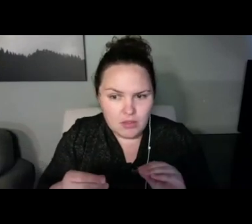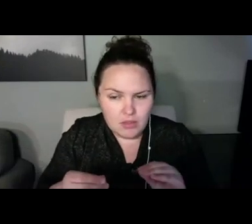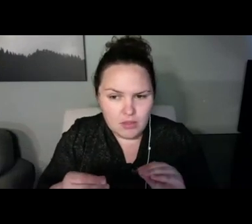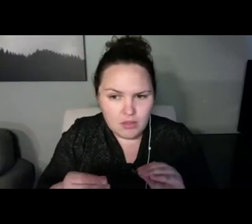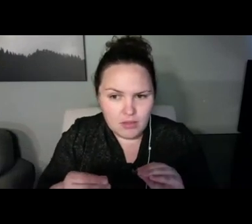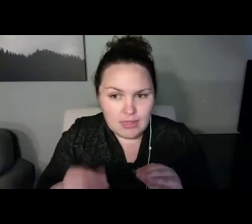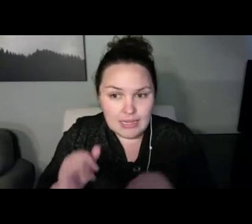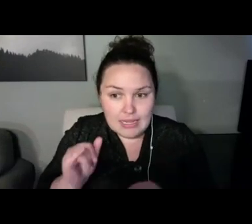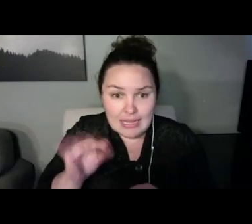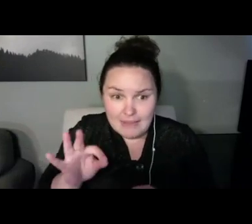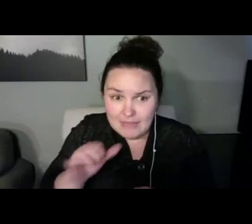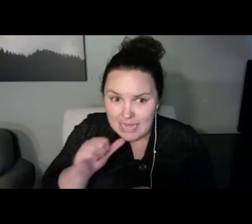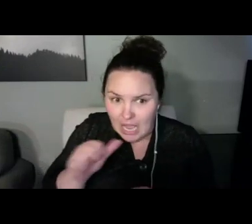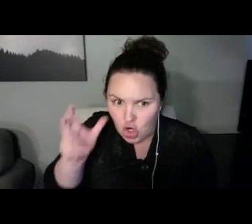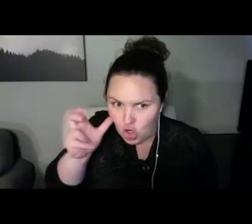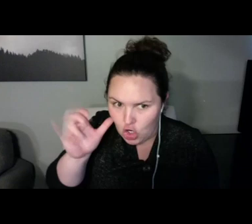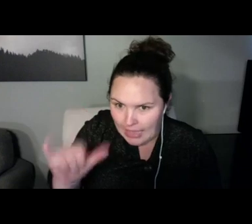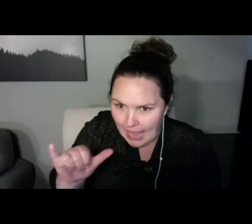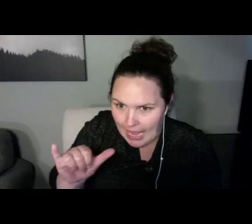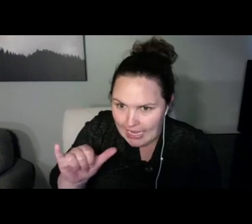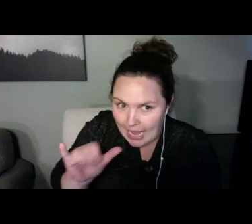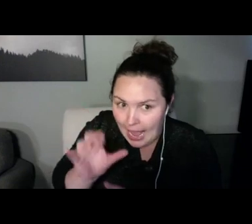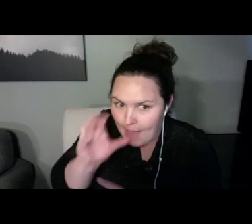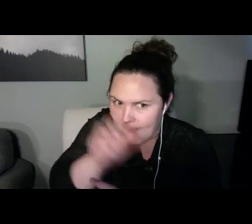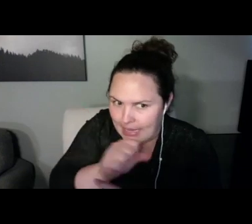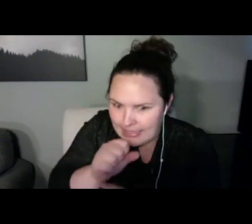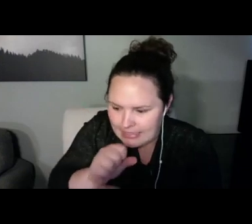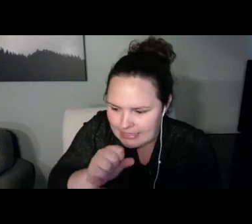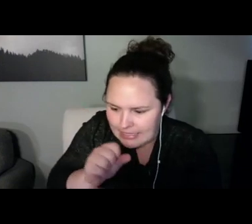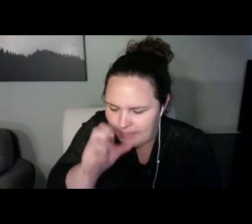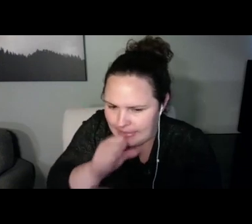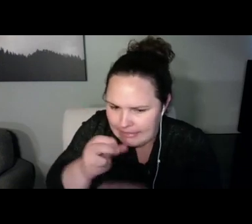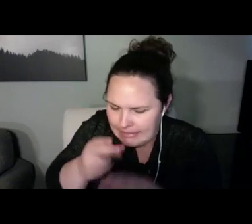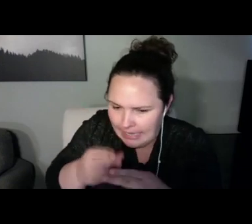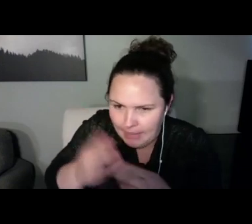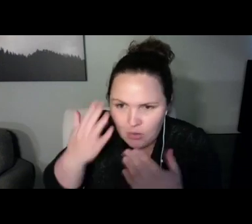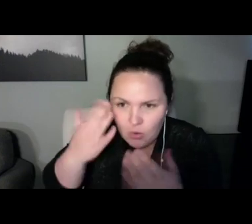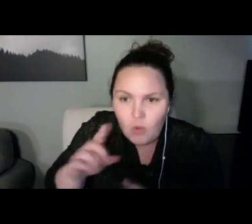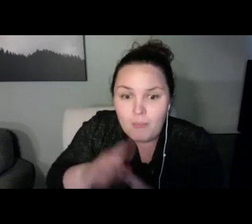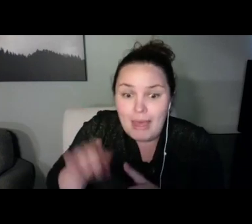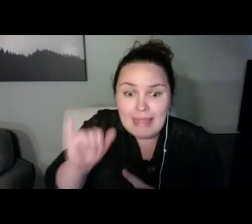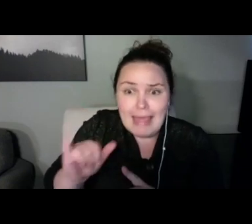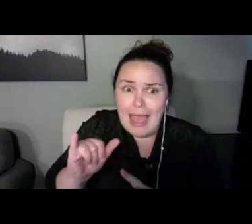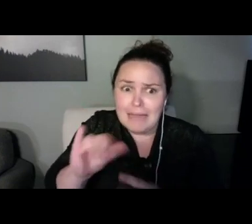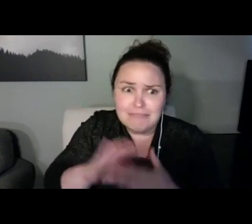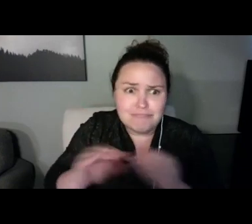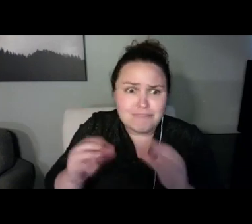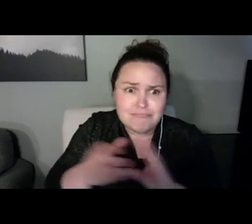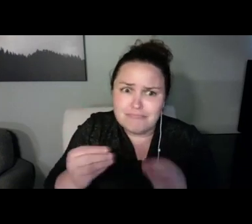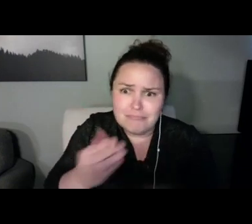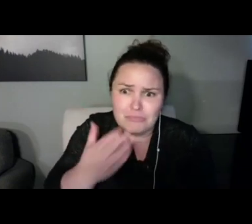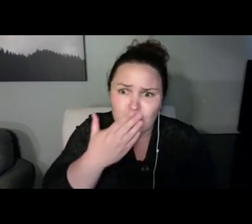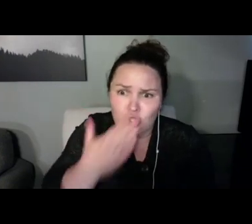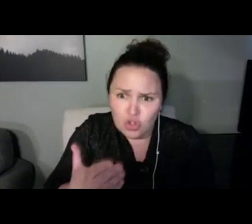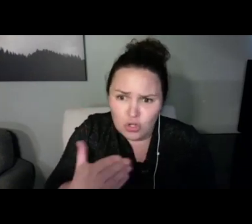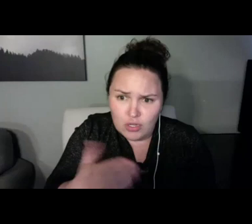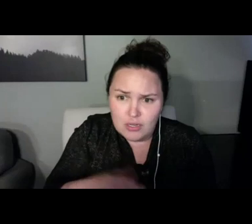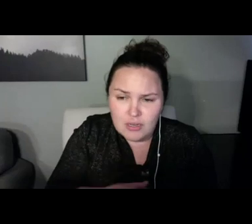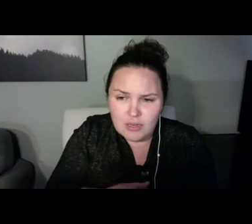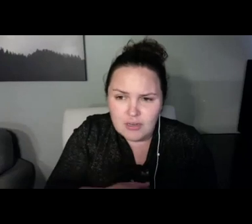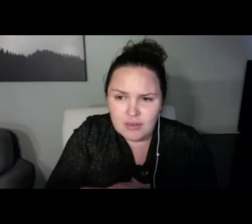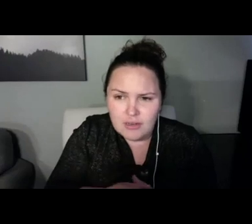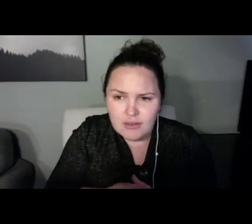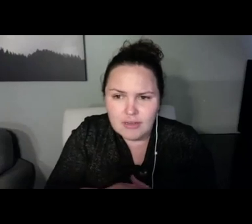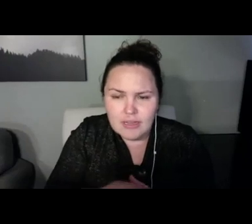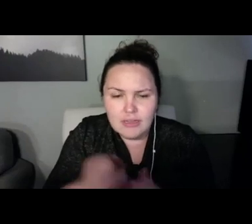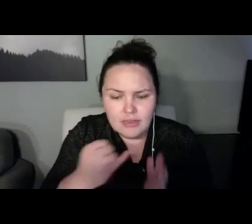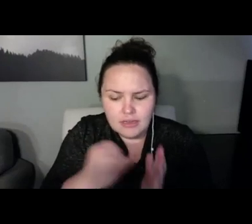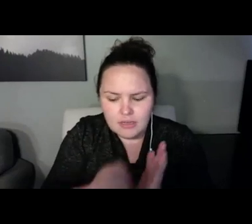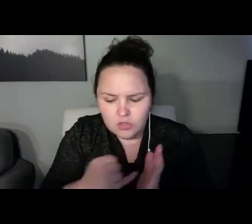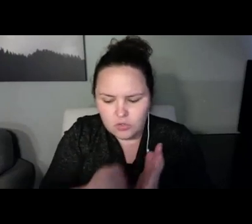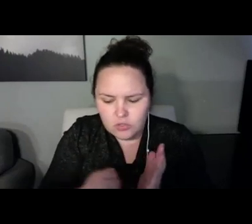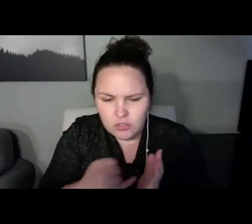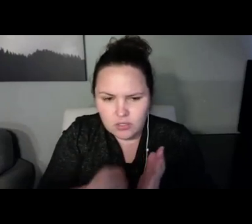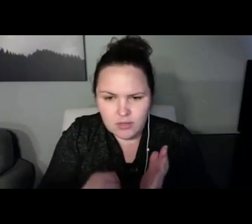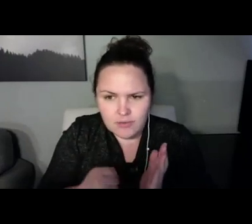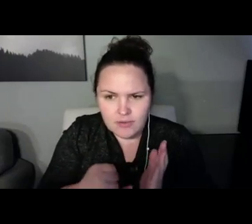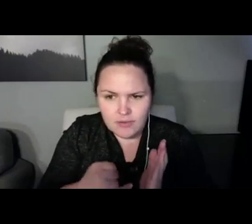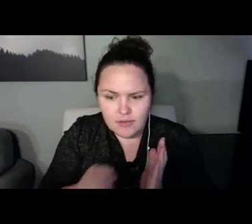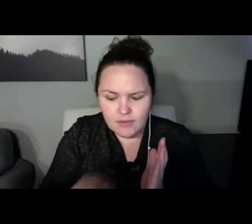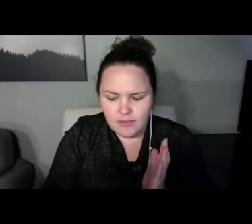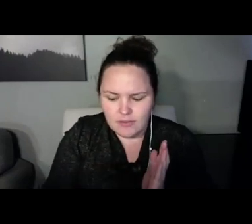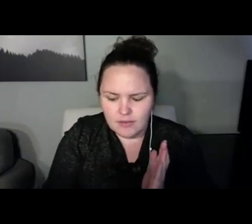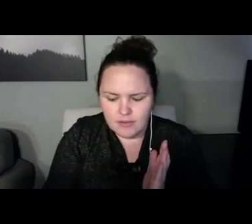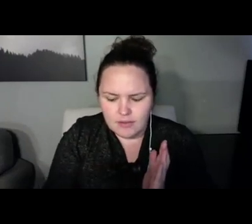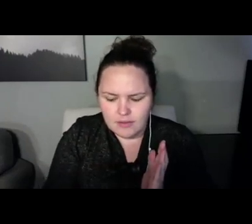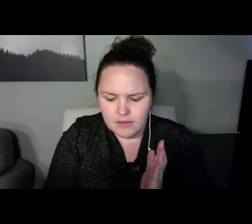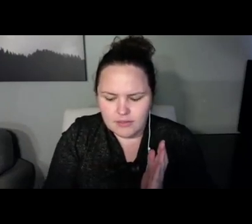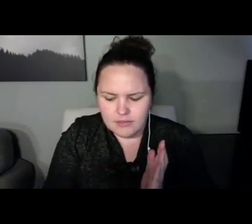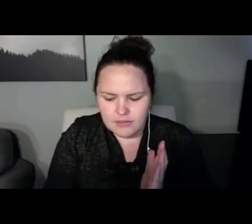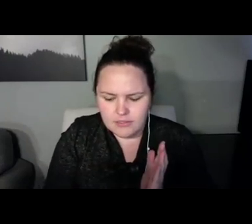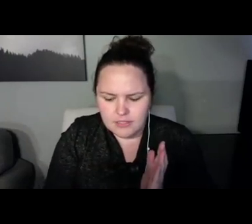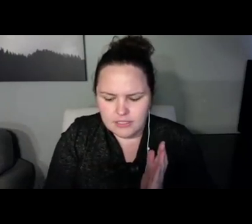or whatever and she was scared to walk, she went from doing this walking to having the